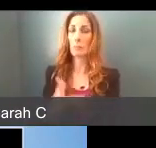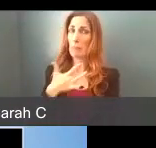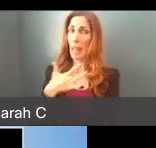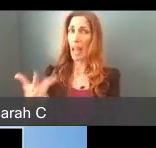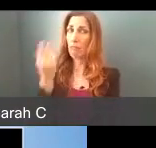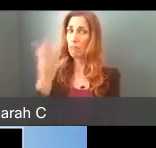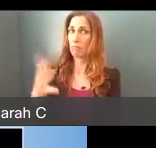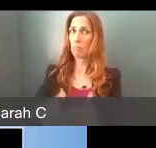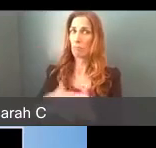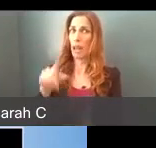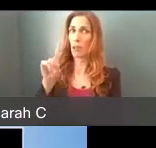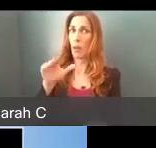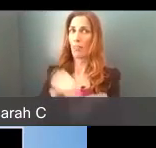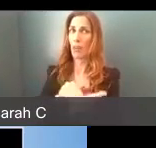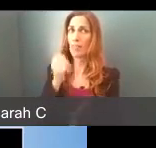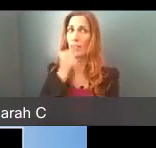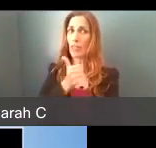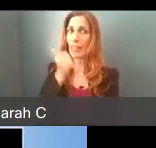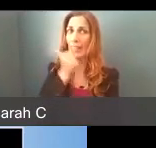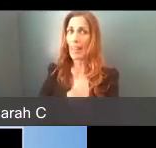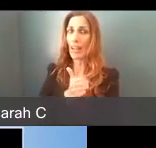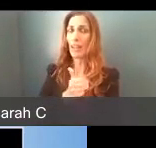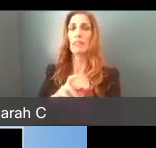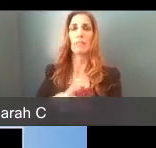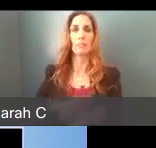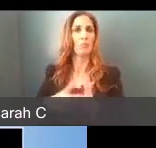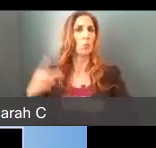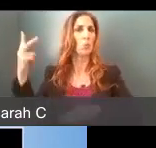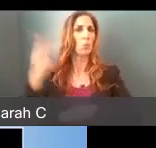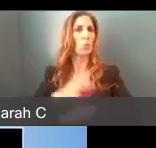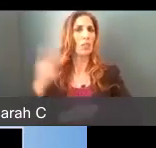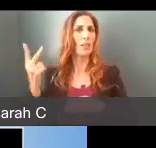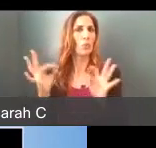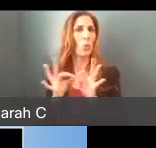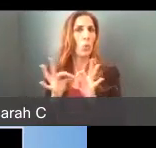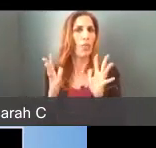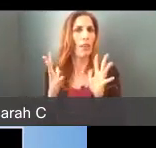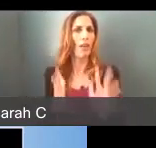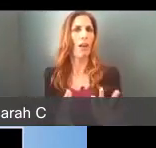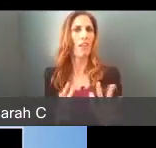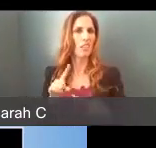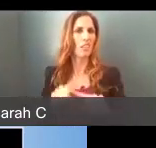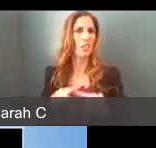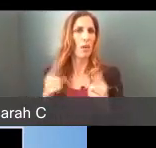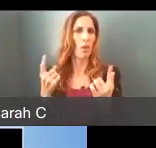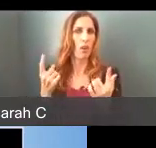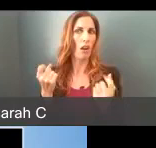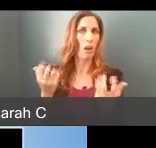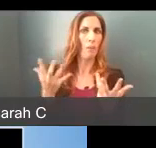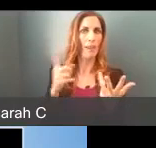So we have about two days of vaccine left depending on how many are actually given today.